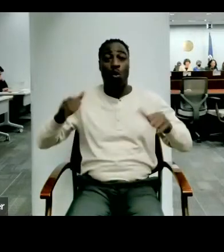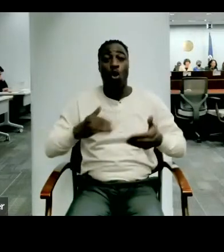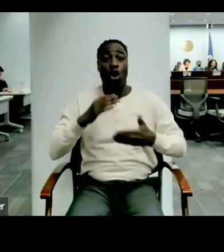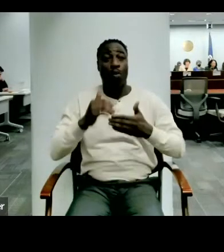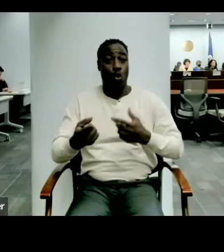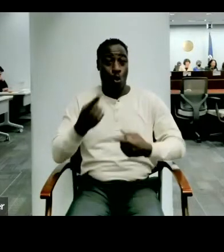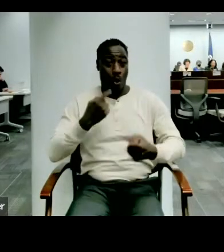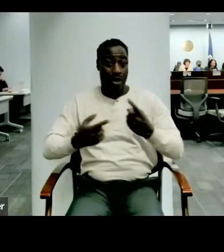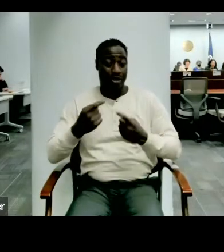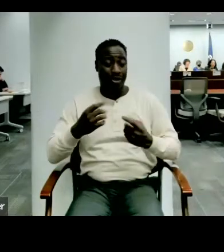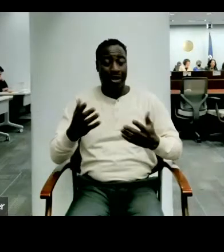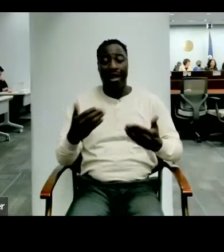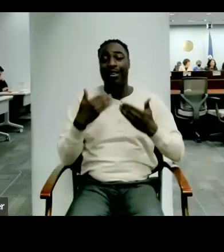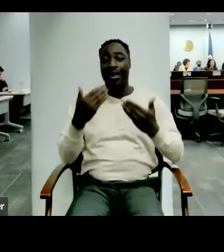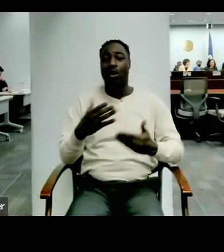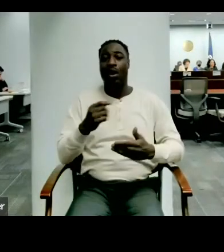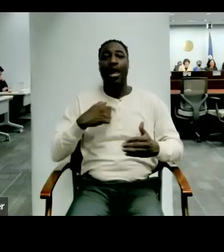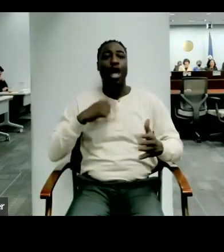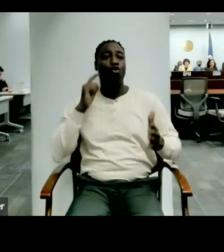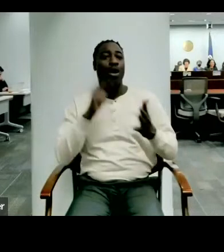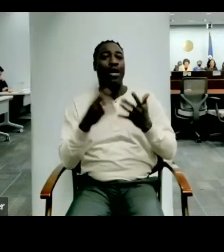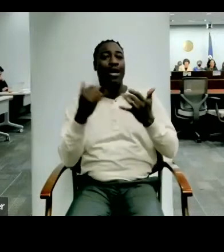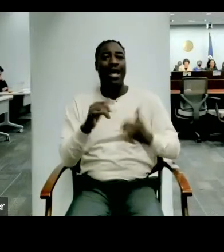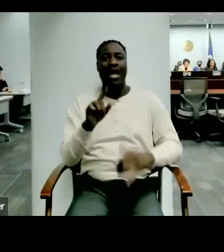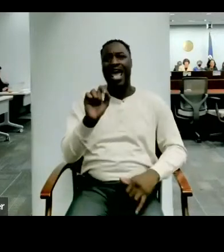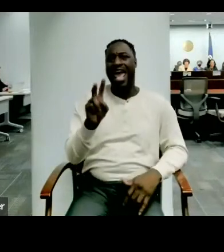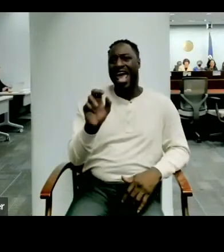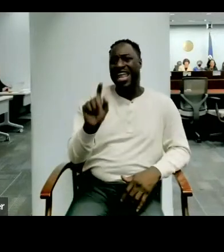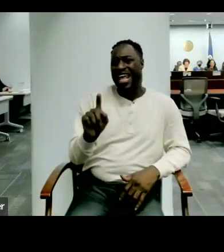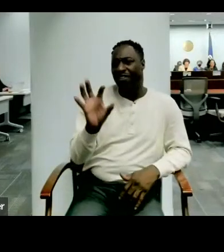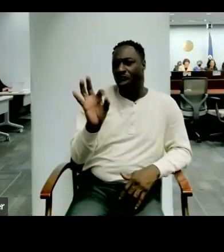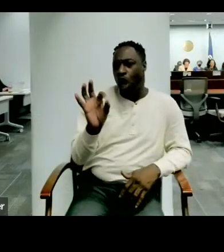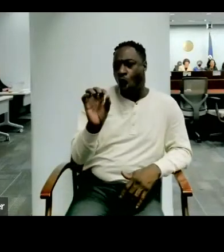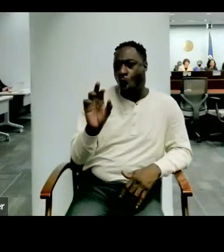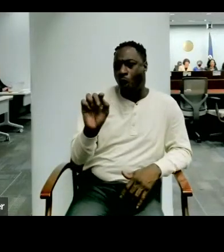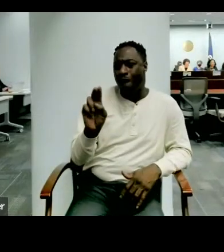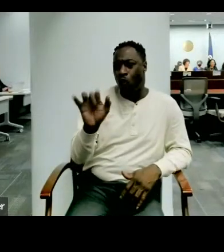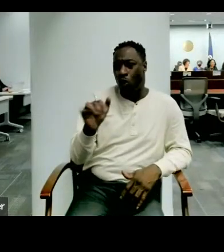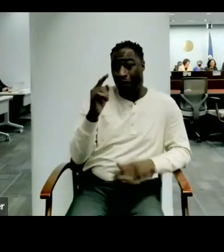Thank you and I recognize now David Fortney for five minutes. I apologize. I think our